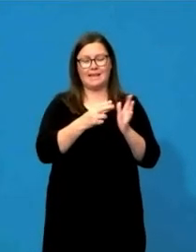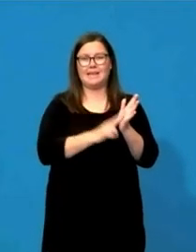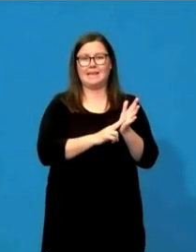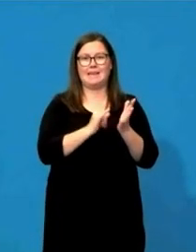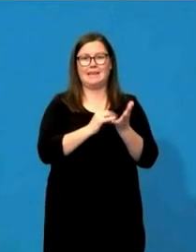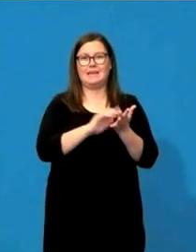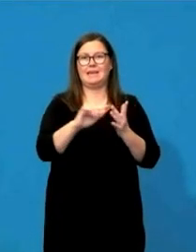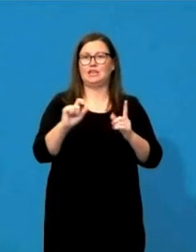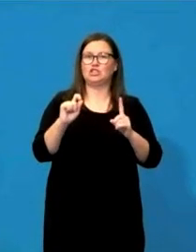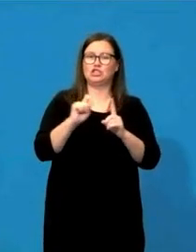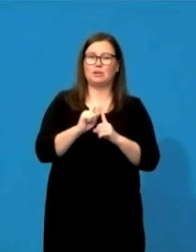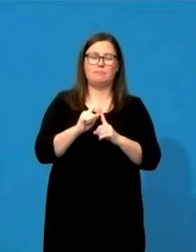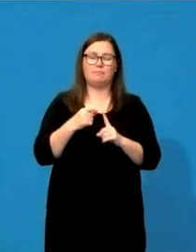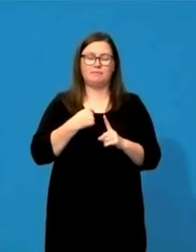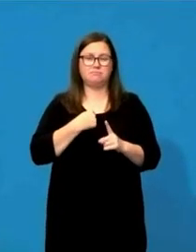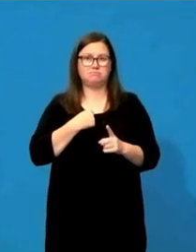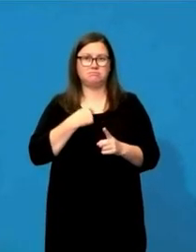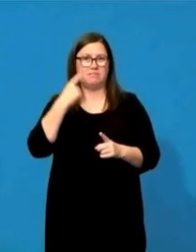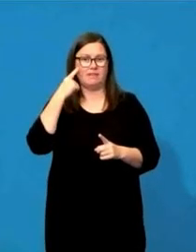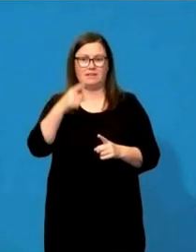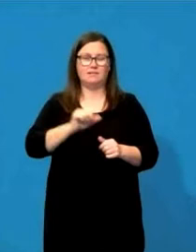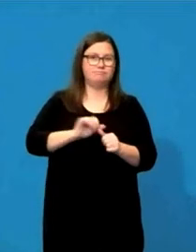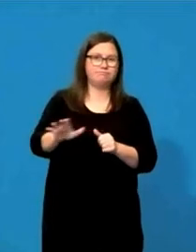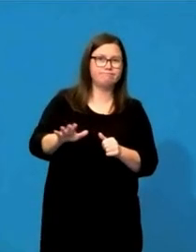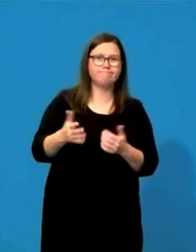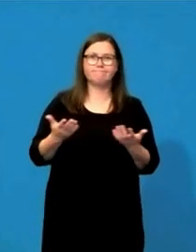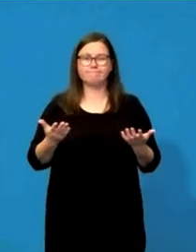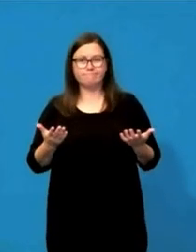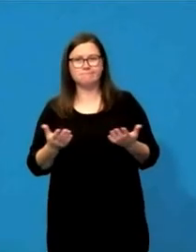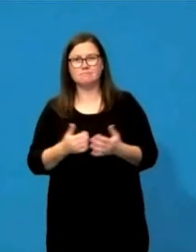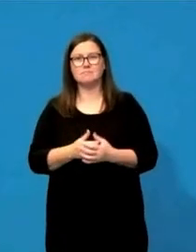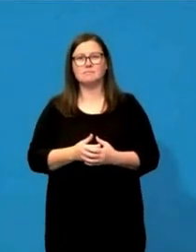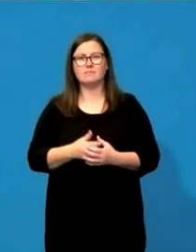I have had the fortune of walking alongside people with disability who live here and then